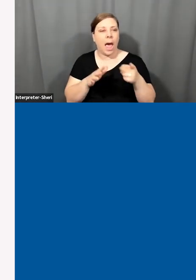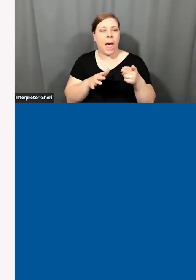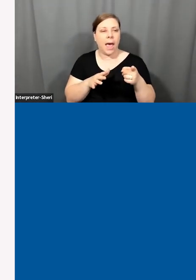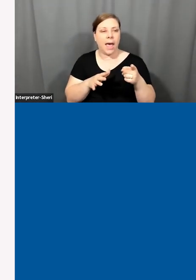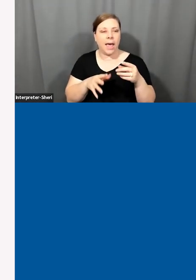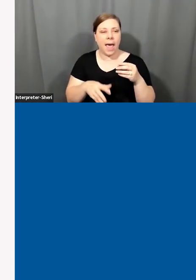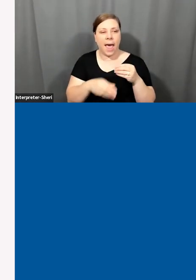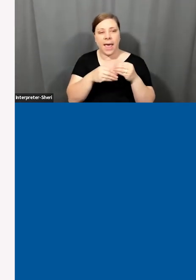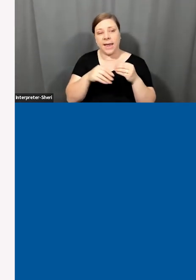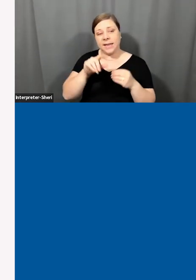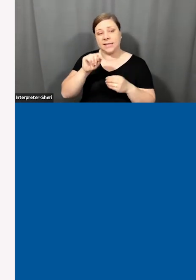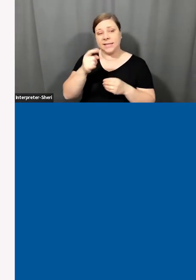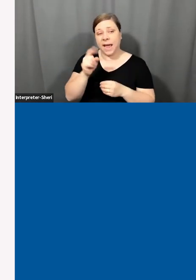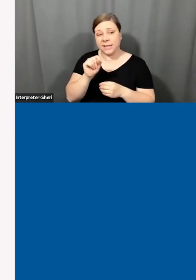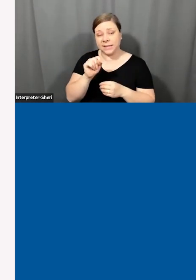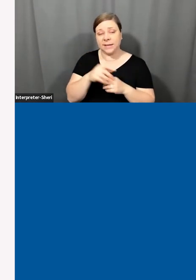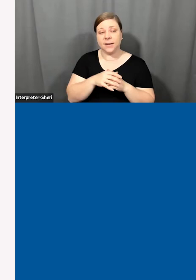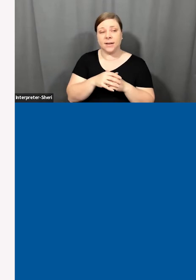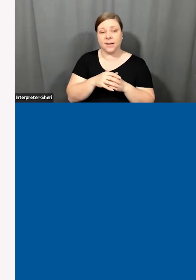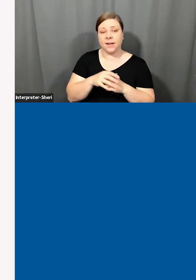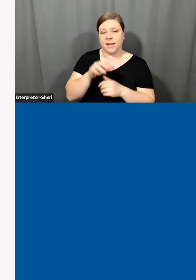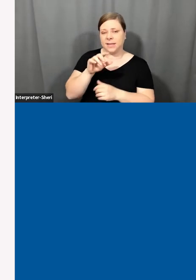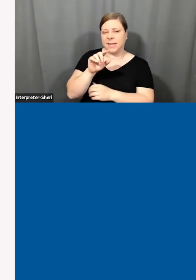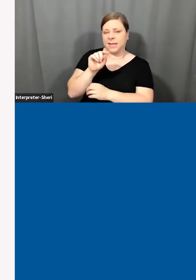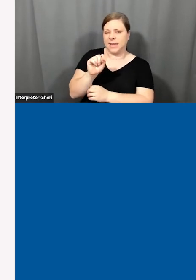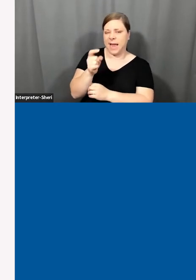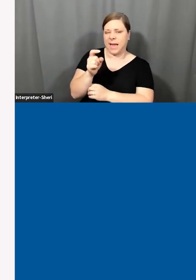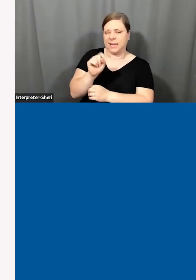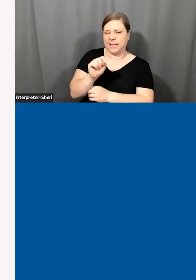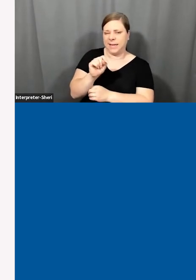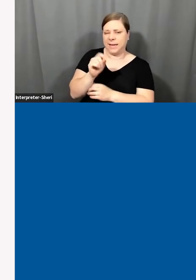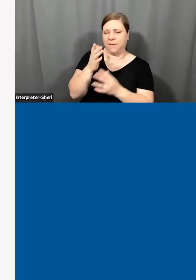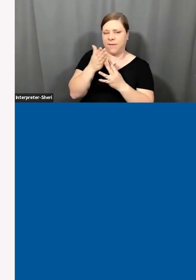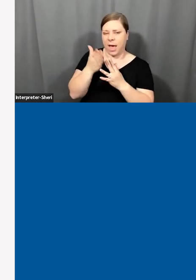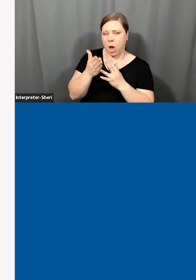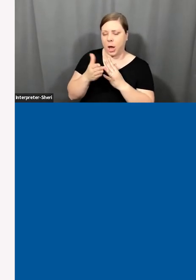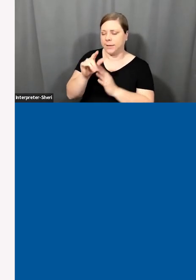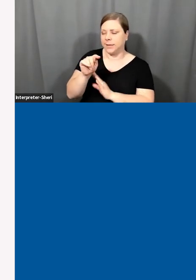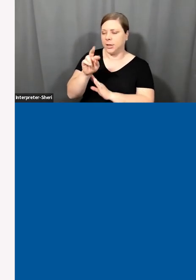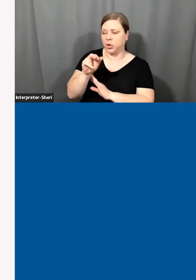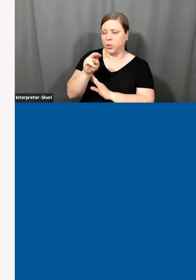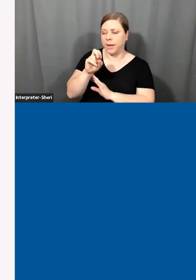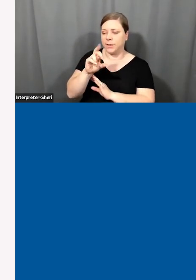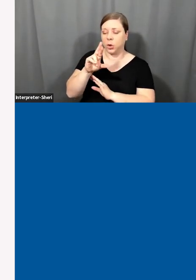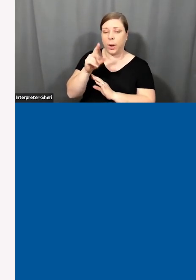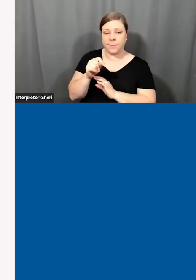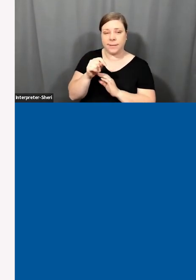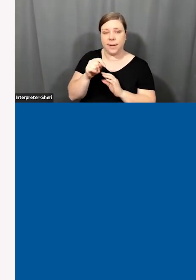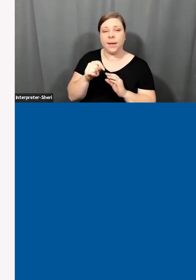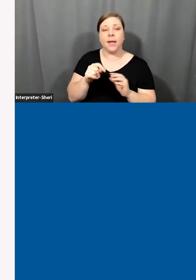The text is the actual TXT file. It's the transcript. If you wanna copy that and then paste it into your social media post,